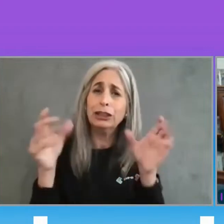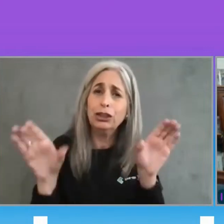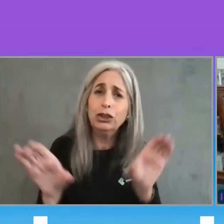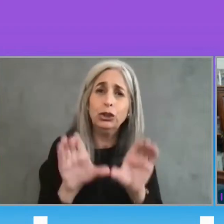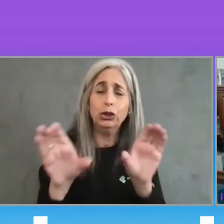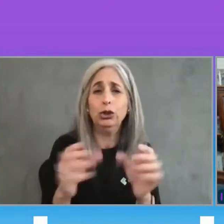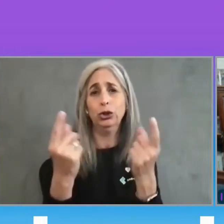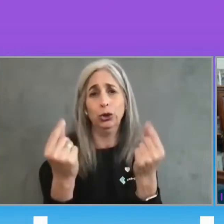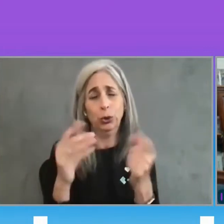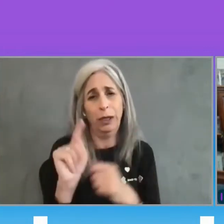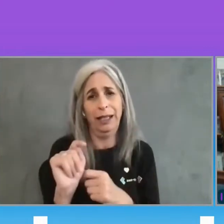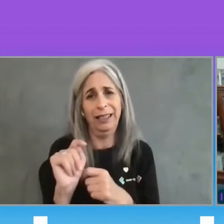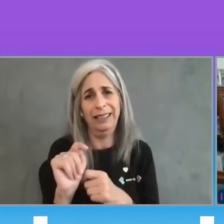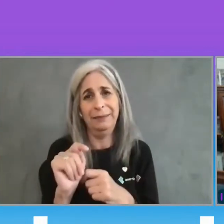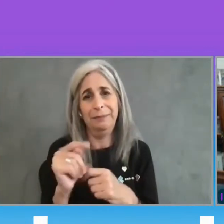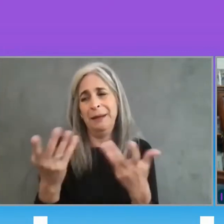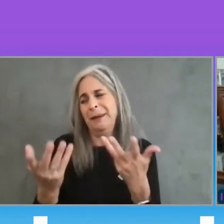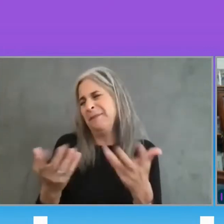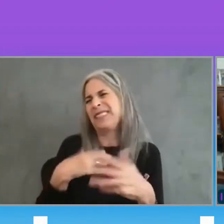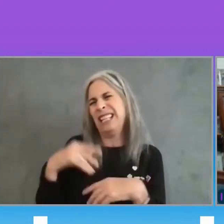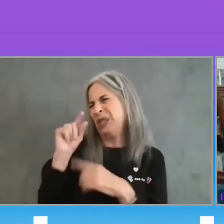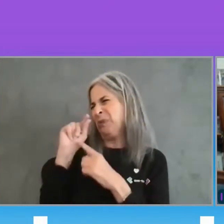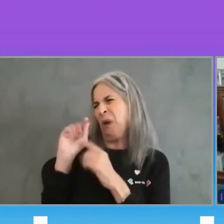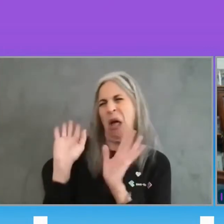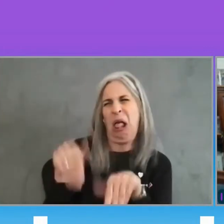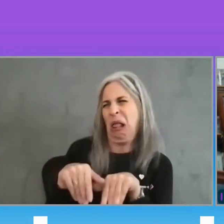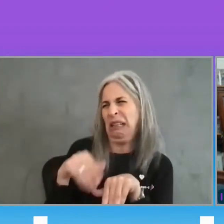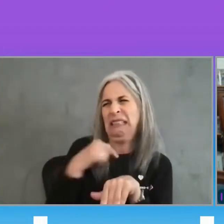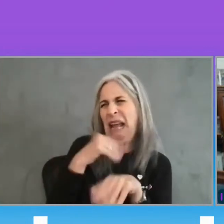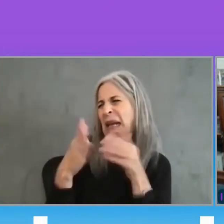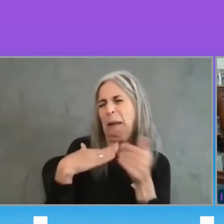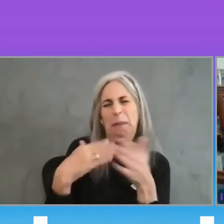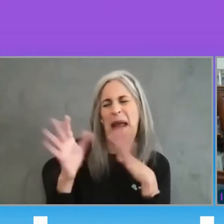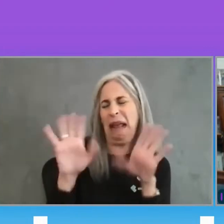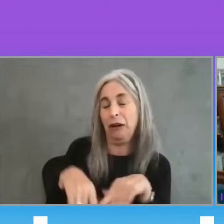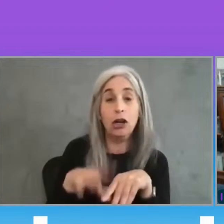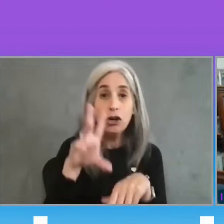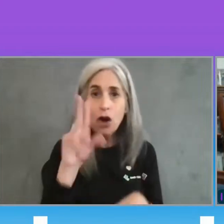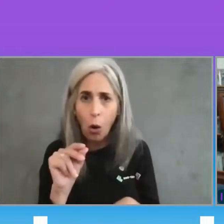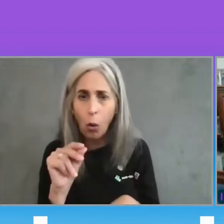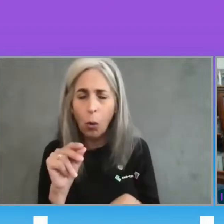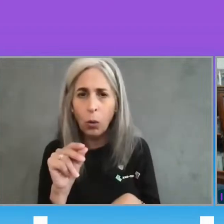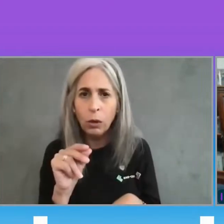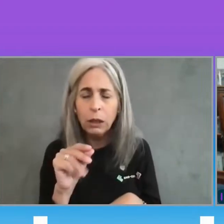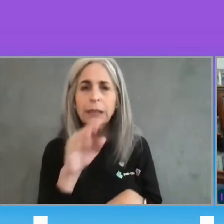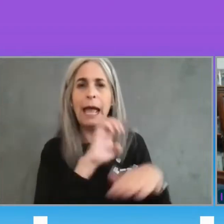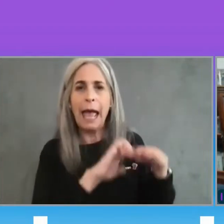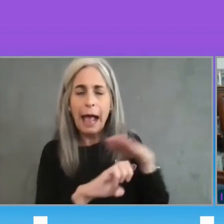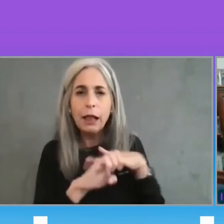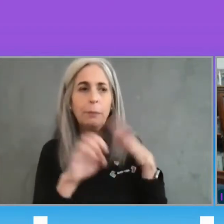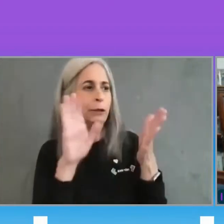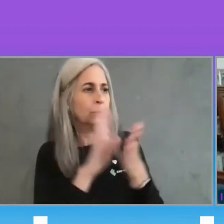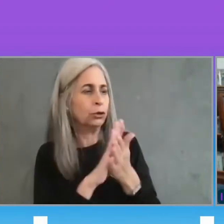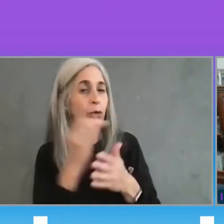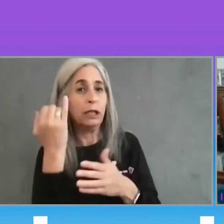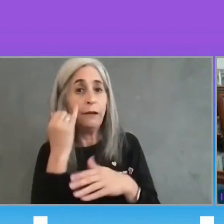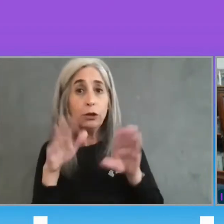you might think, oh that's too micro. It's not too micro. It's your local elementary school.